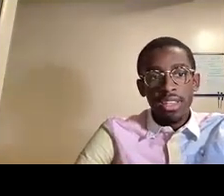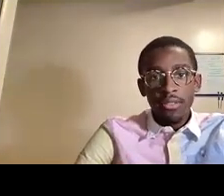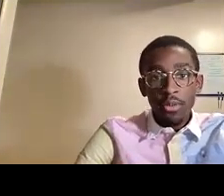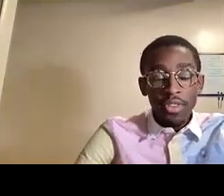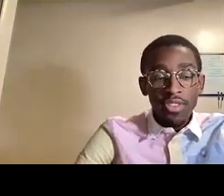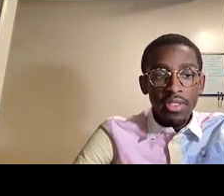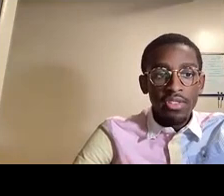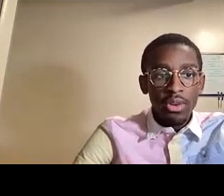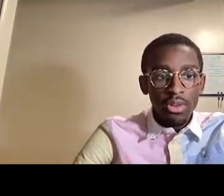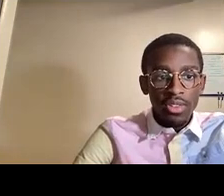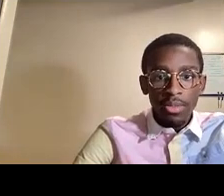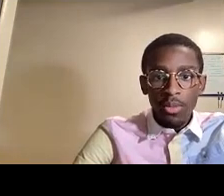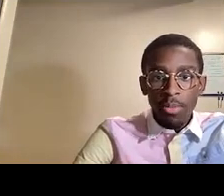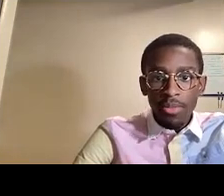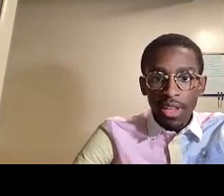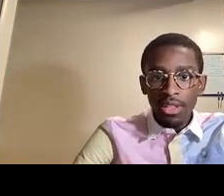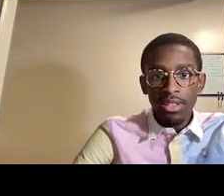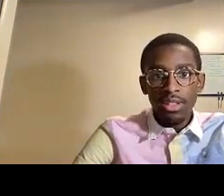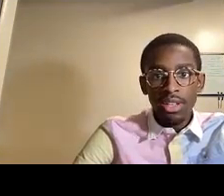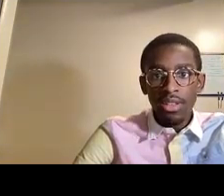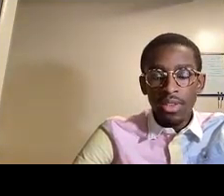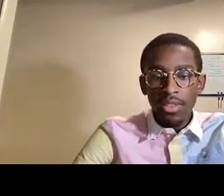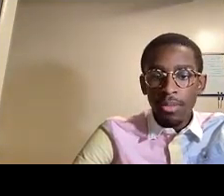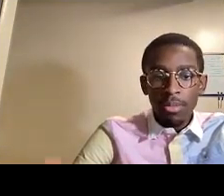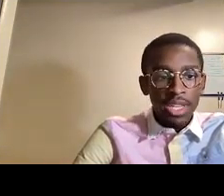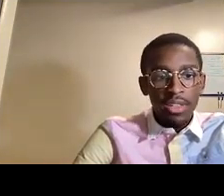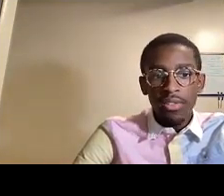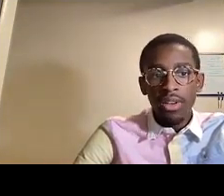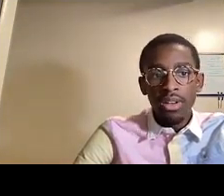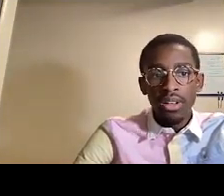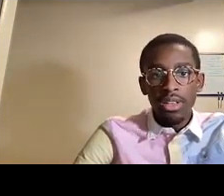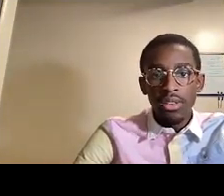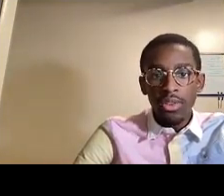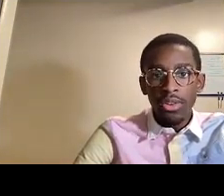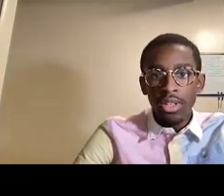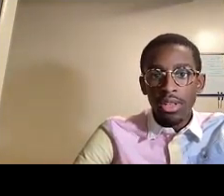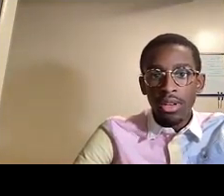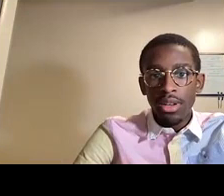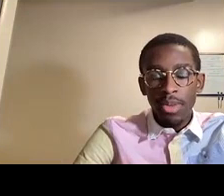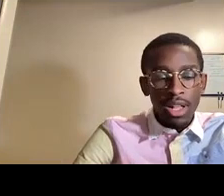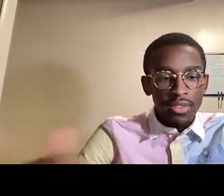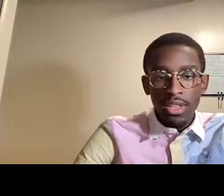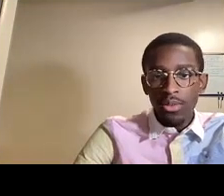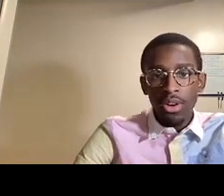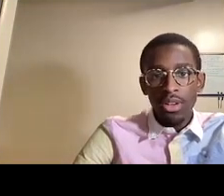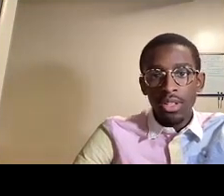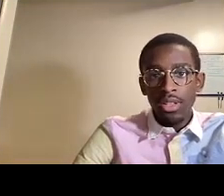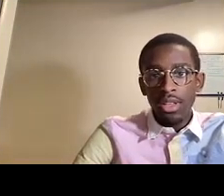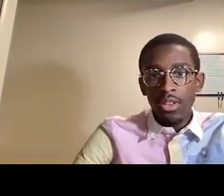if you visit the General Assembly website to get some updates on certain policies regarding